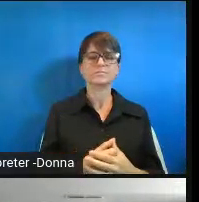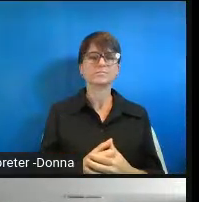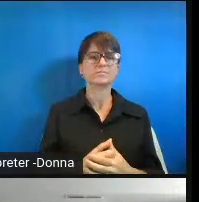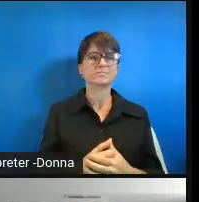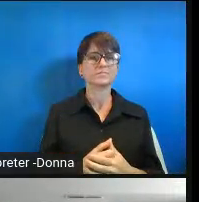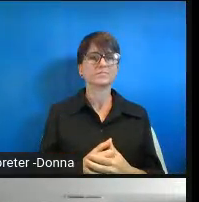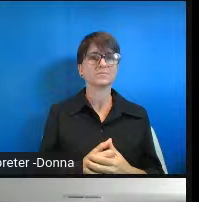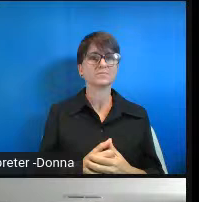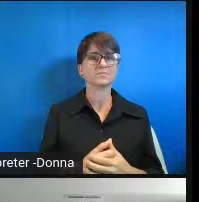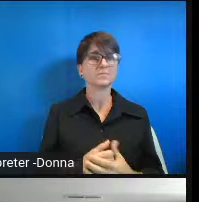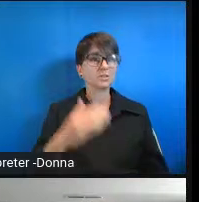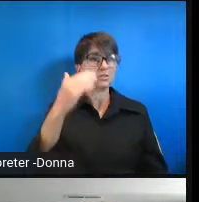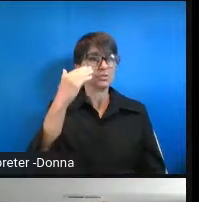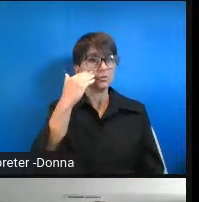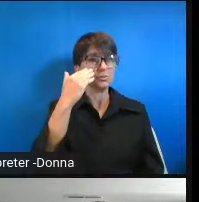users to access content .